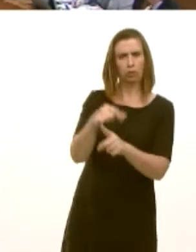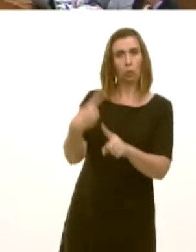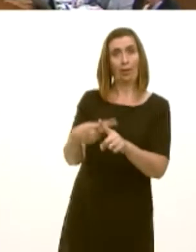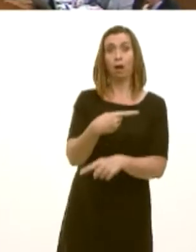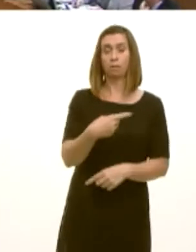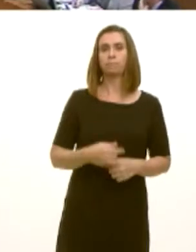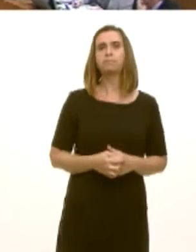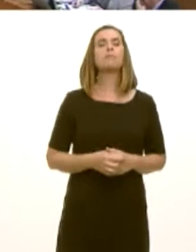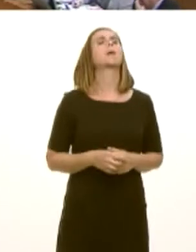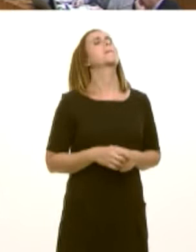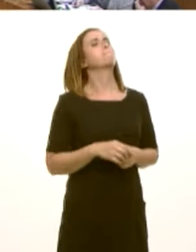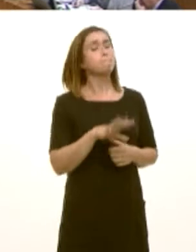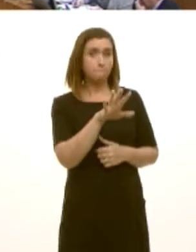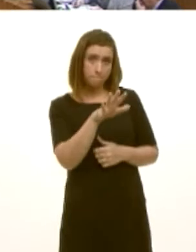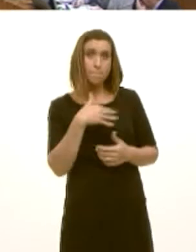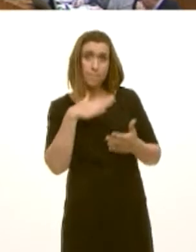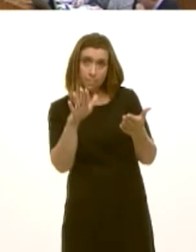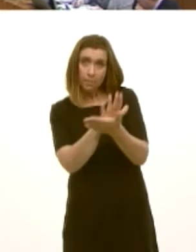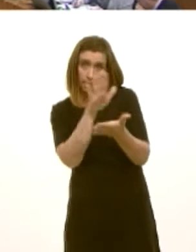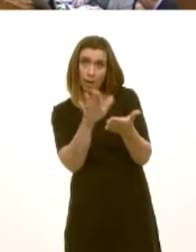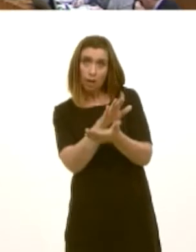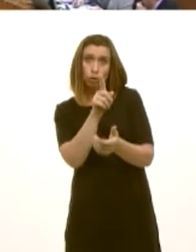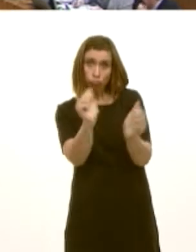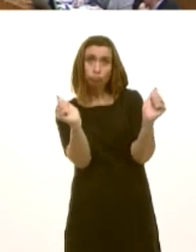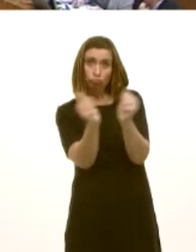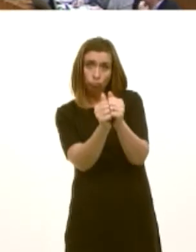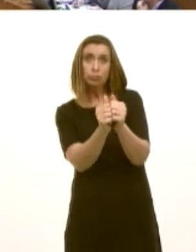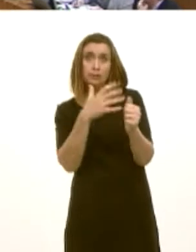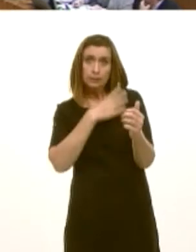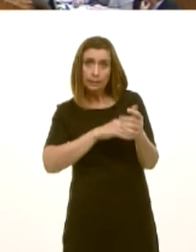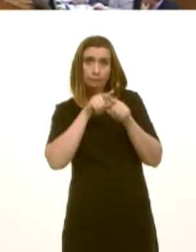Iím glad that you are upholding the principle of implementing NICE guidance in Wales as